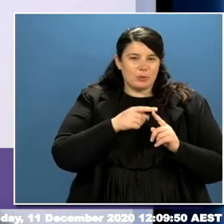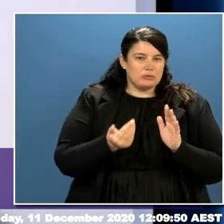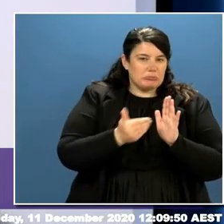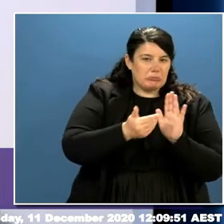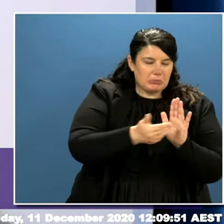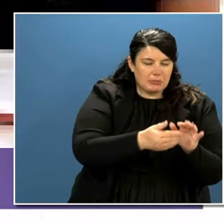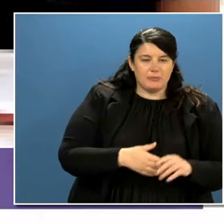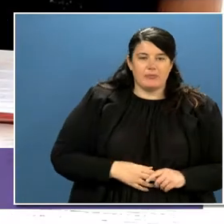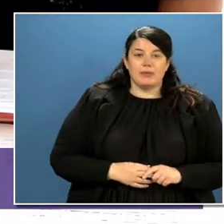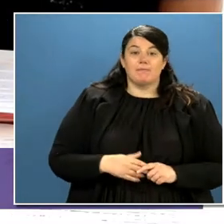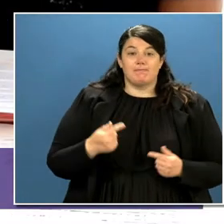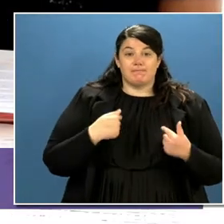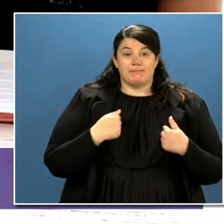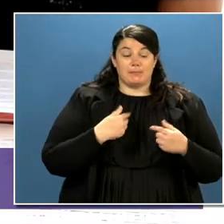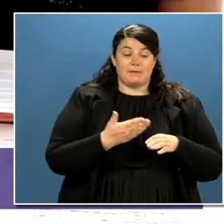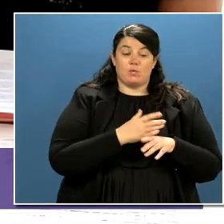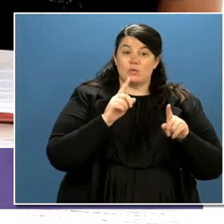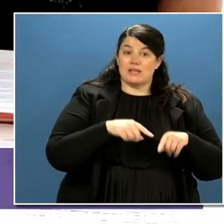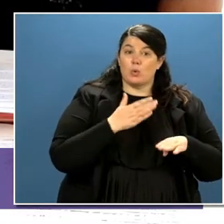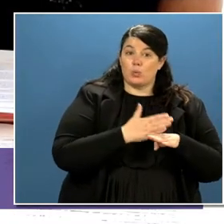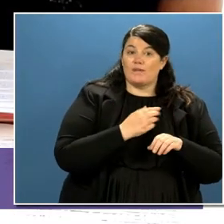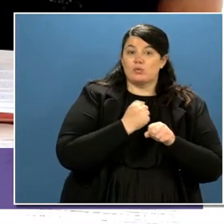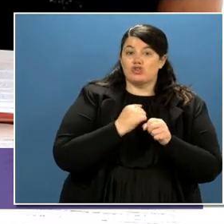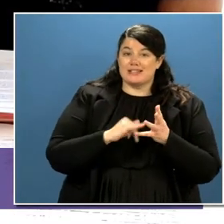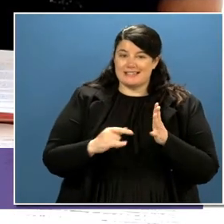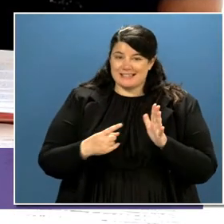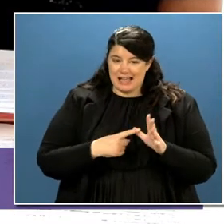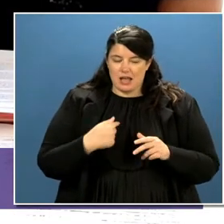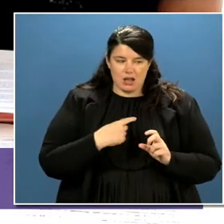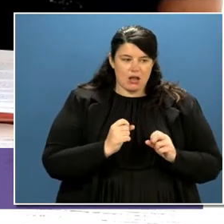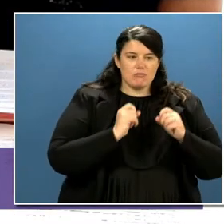I went to --- before I started working for Get Skilled Access, I went to a job